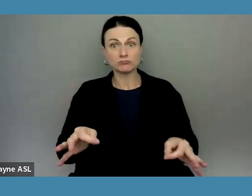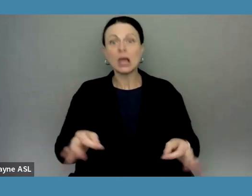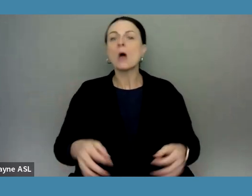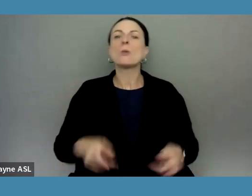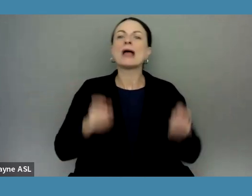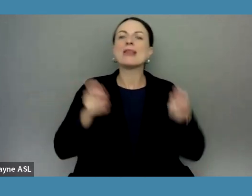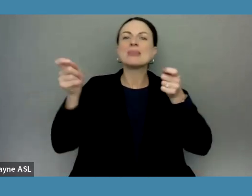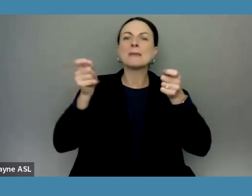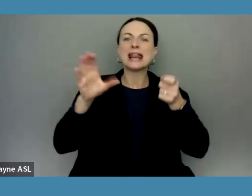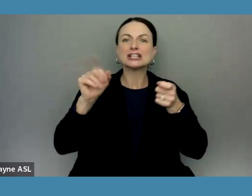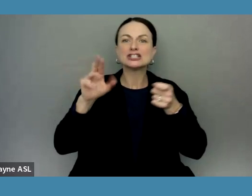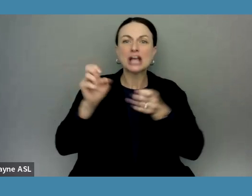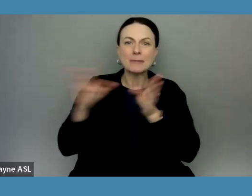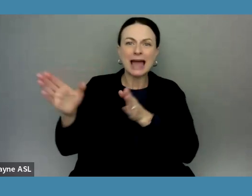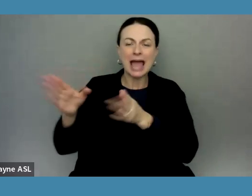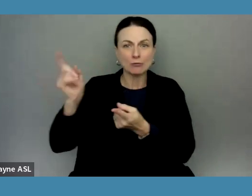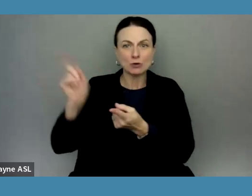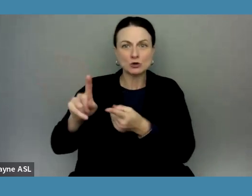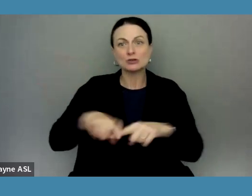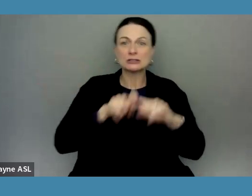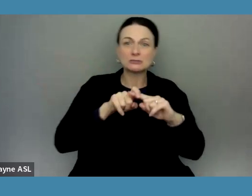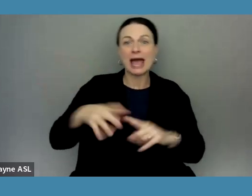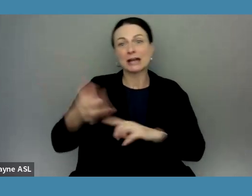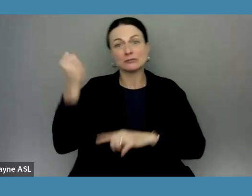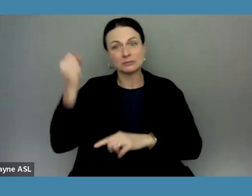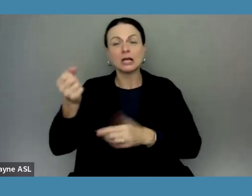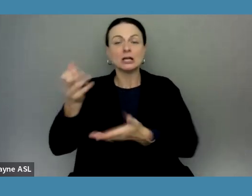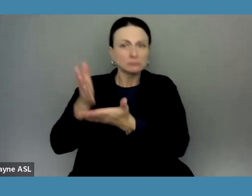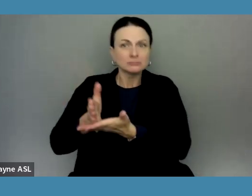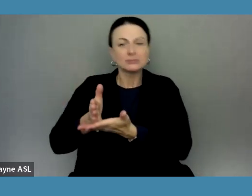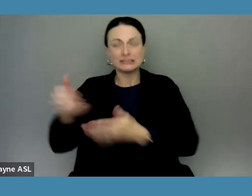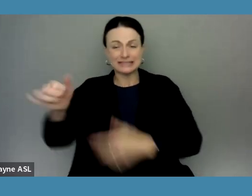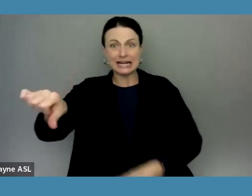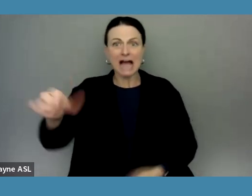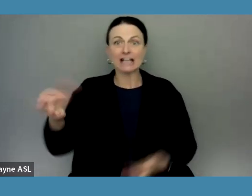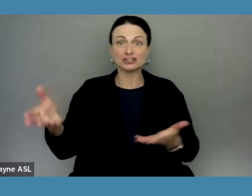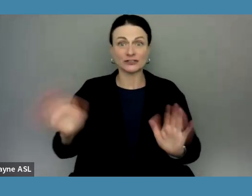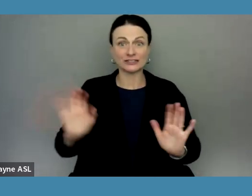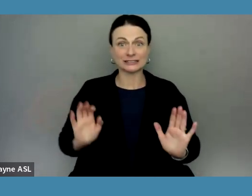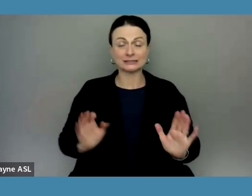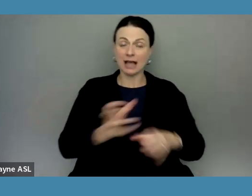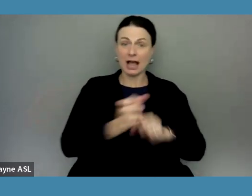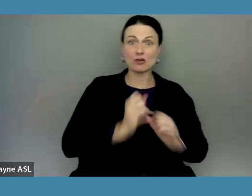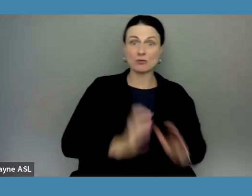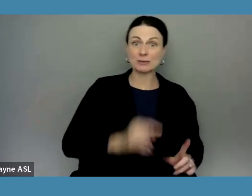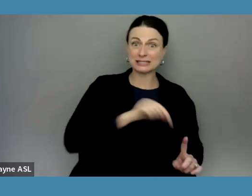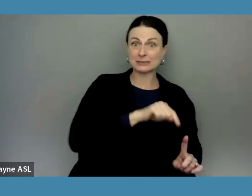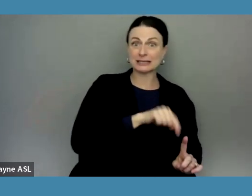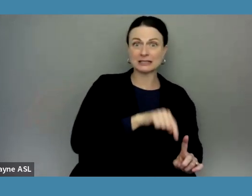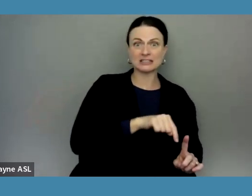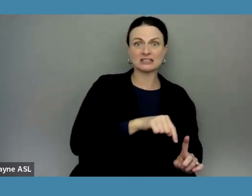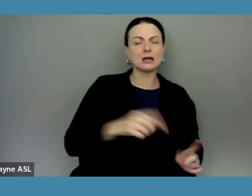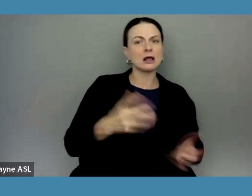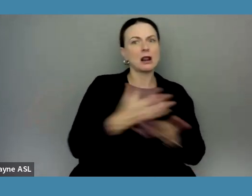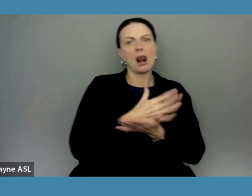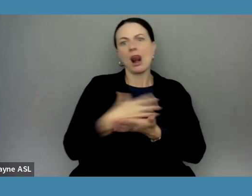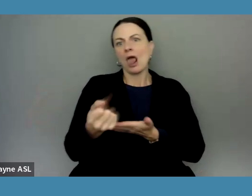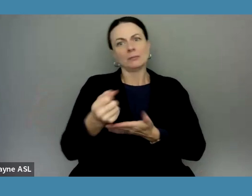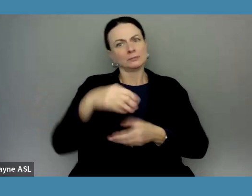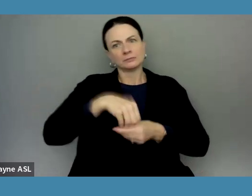reduces, suspends, terminates or denies a service and the recipient has exhausted the plan's internal appeal process.